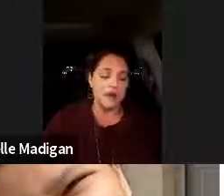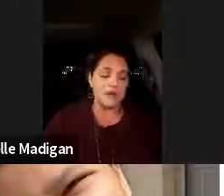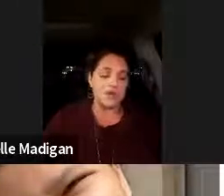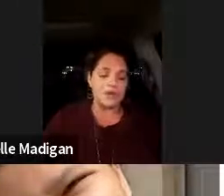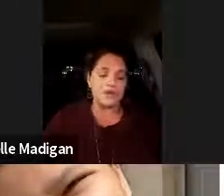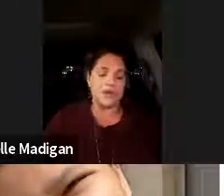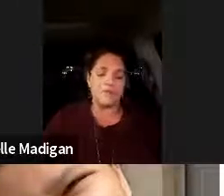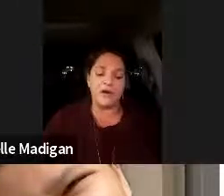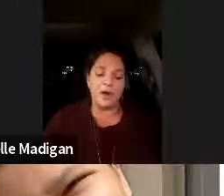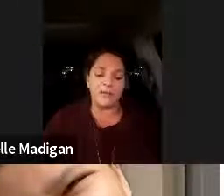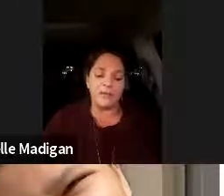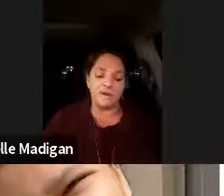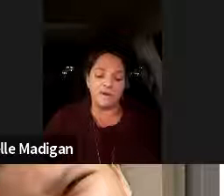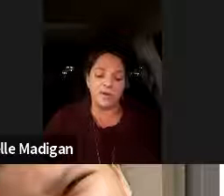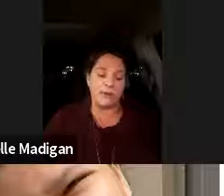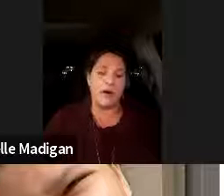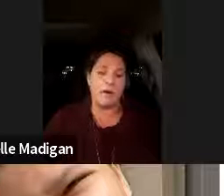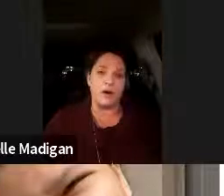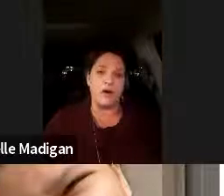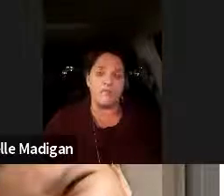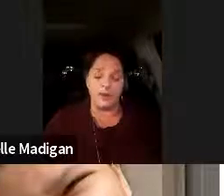Richelle Madigan: Our children deserve better hope for their future than what we are offering.